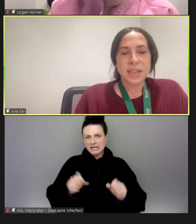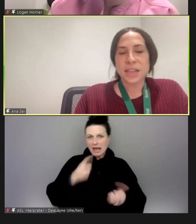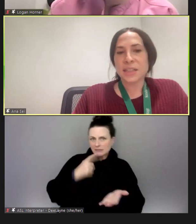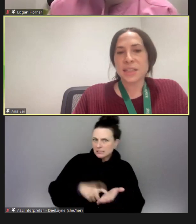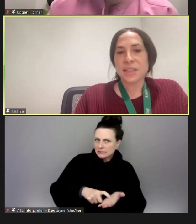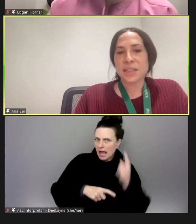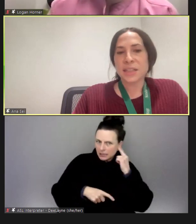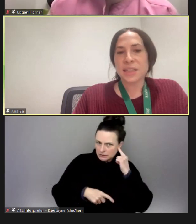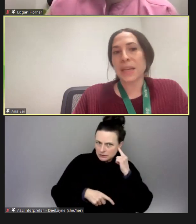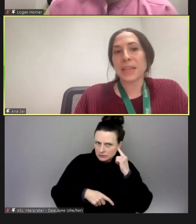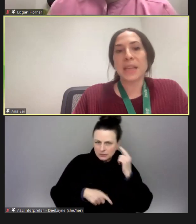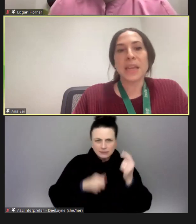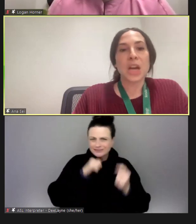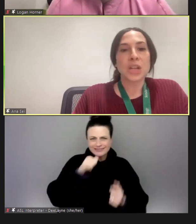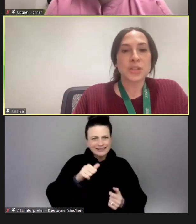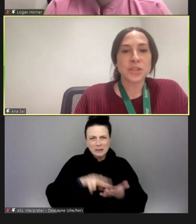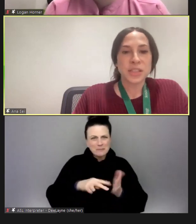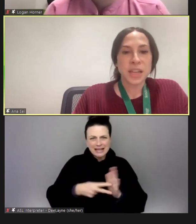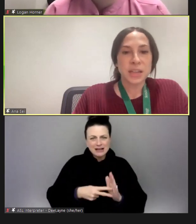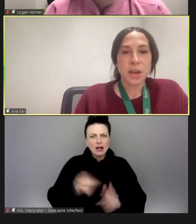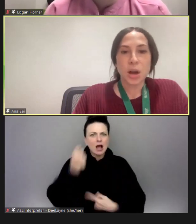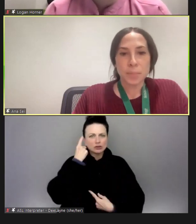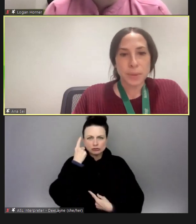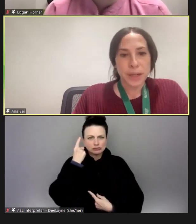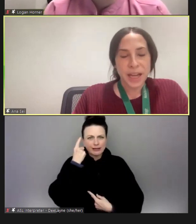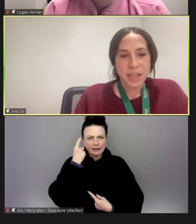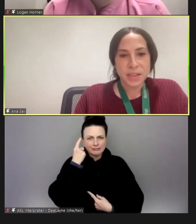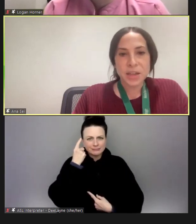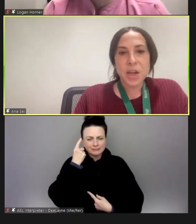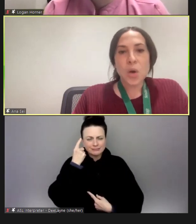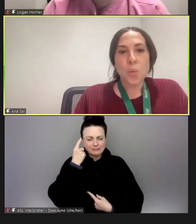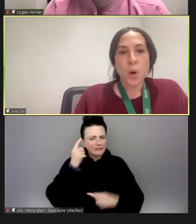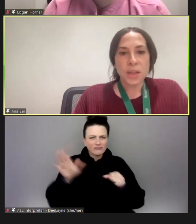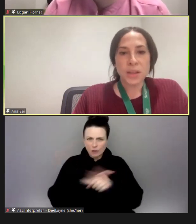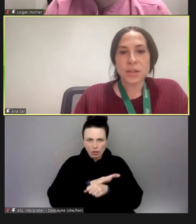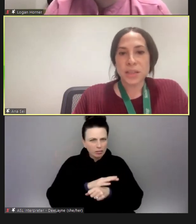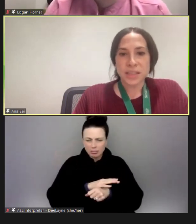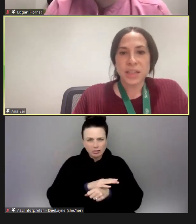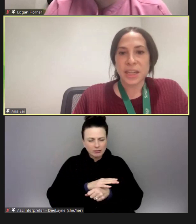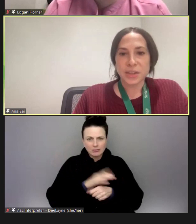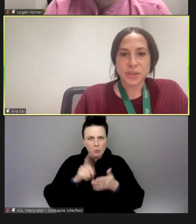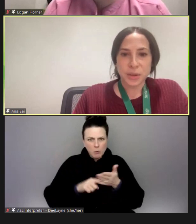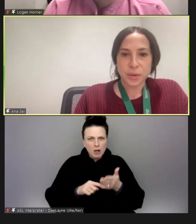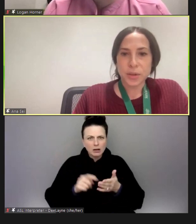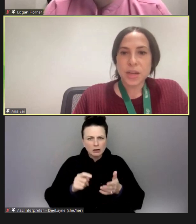necessarily mean they understand and